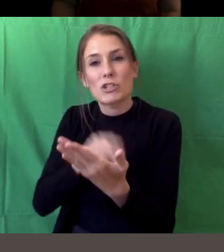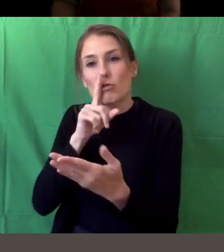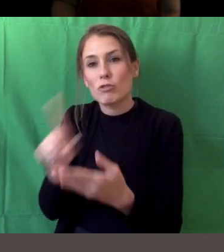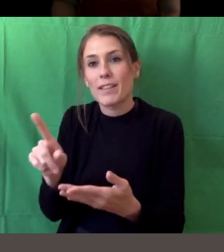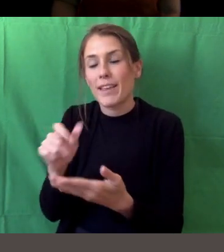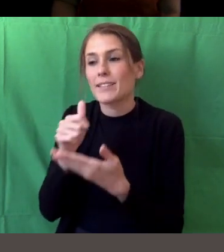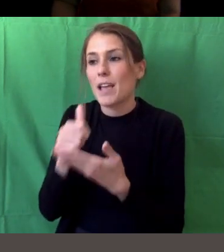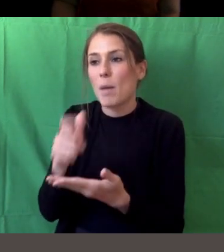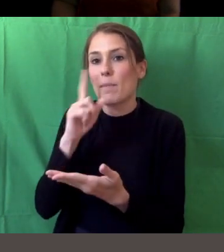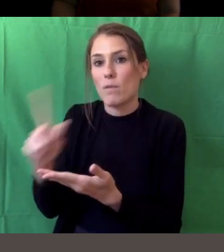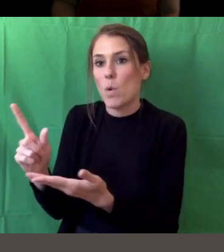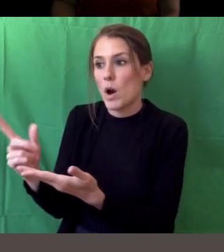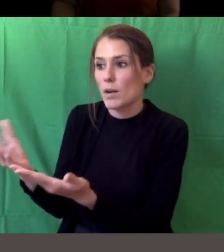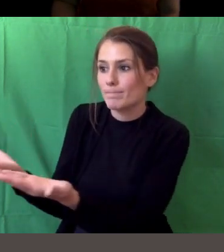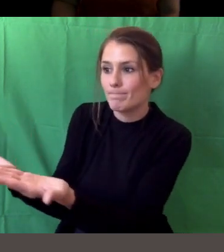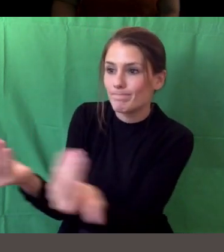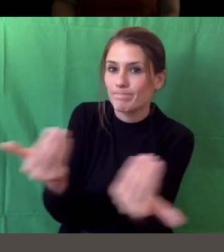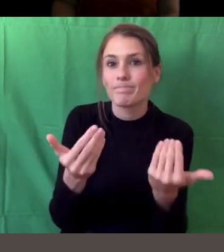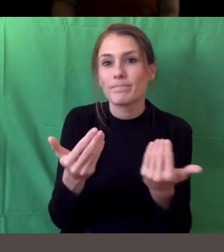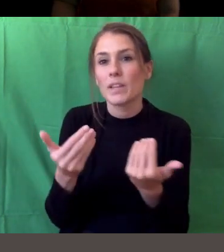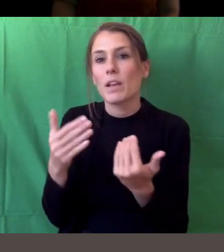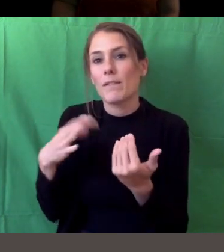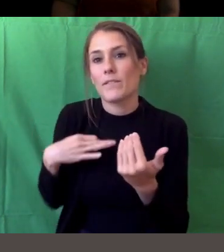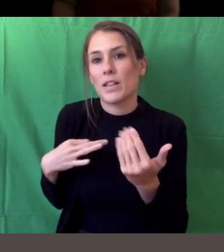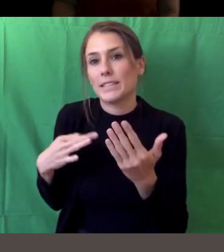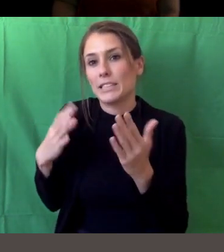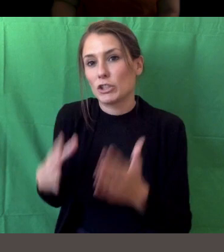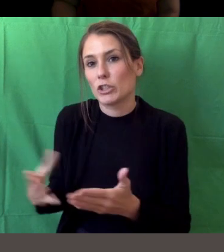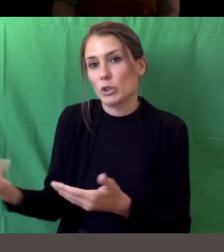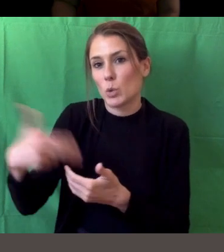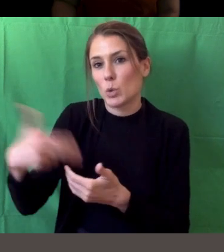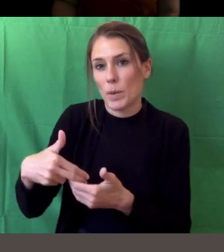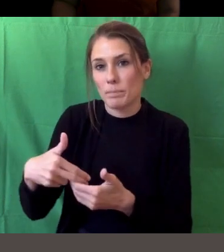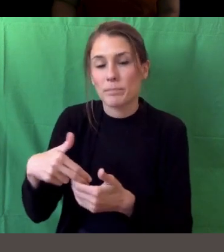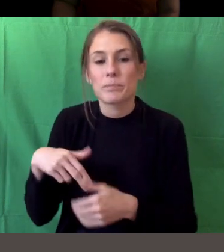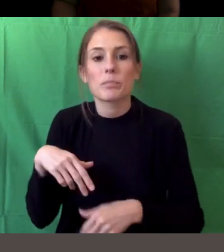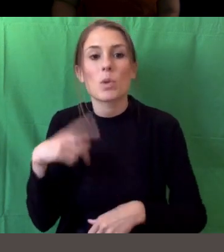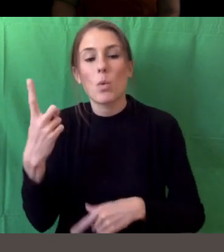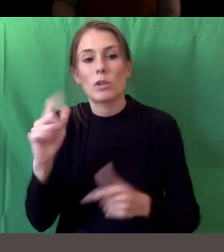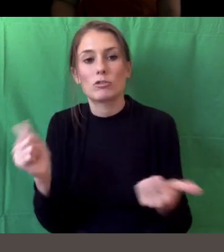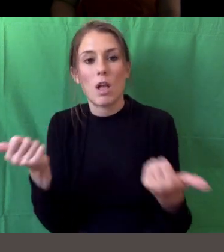And documentation helps a lot in terms of onboarding volunteers.